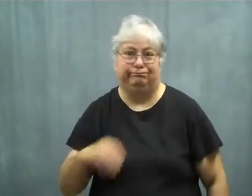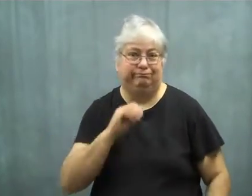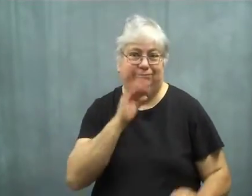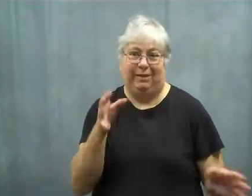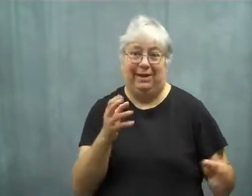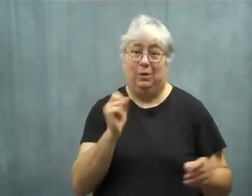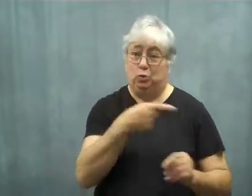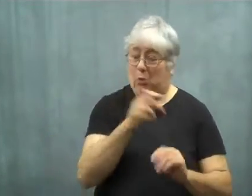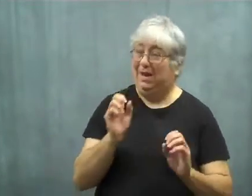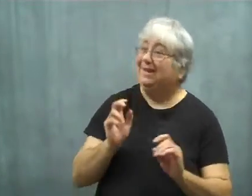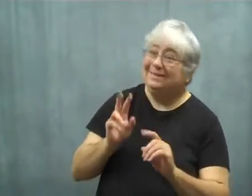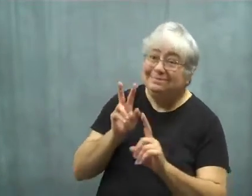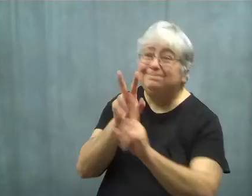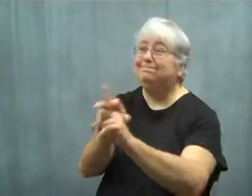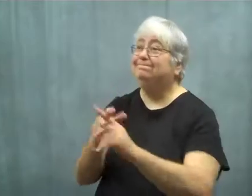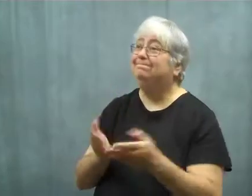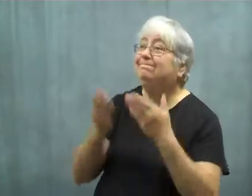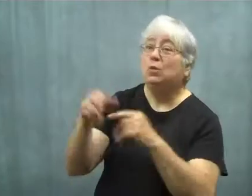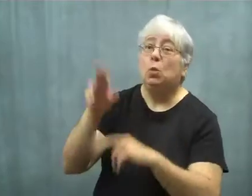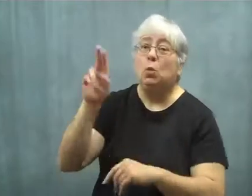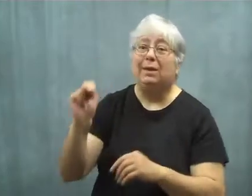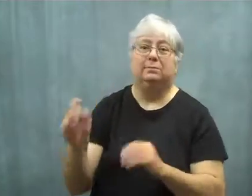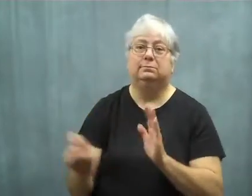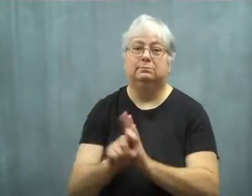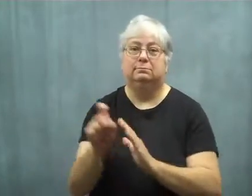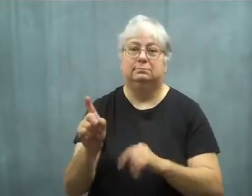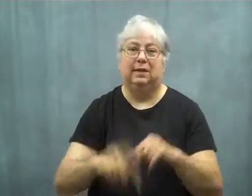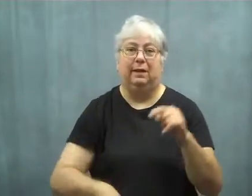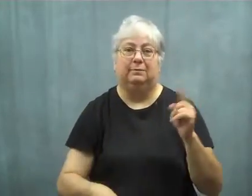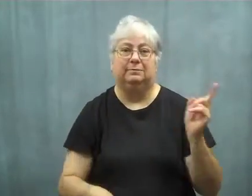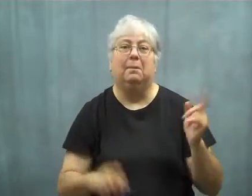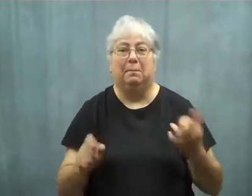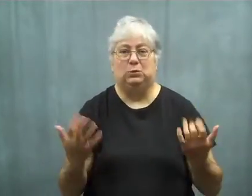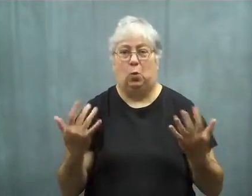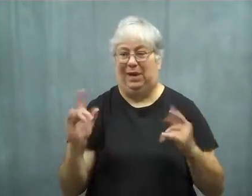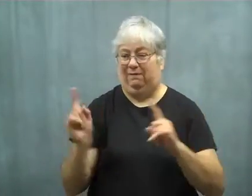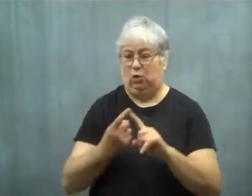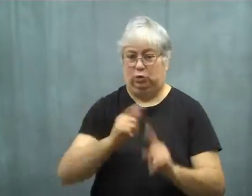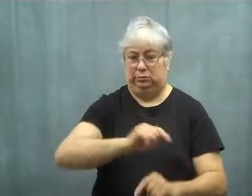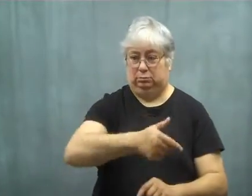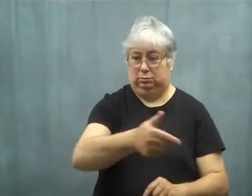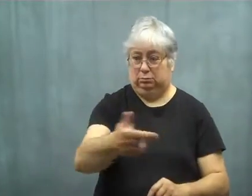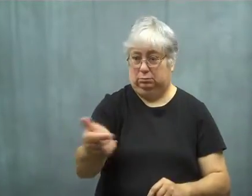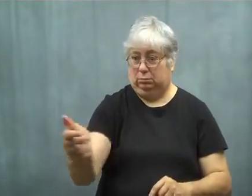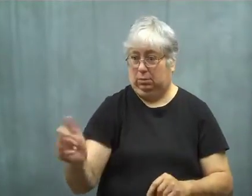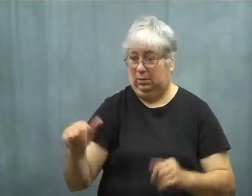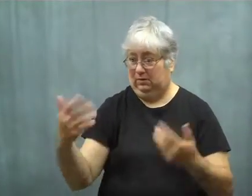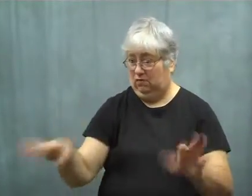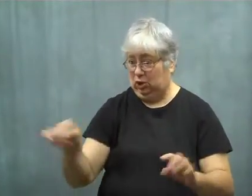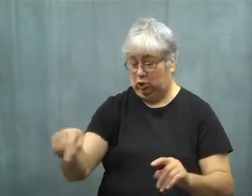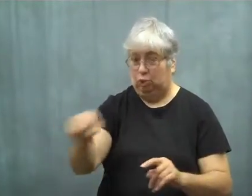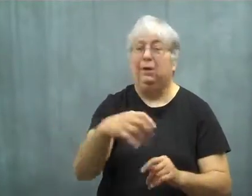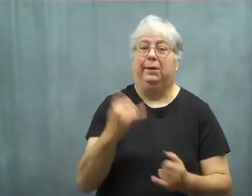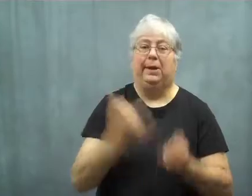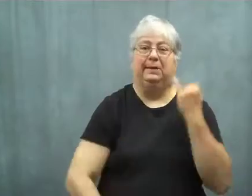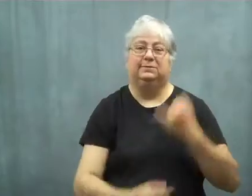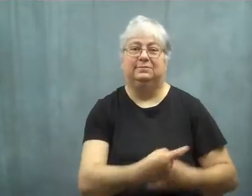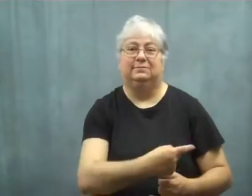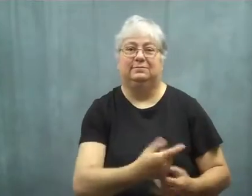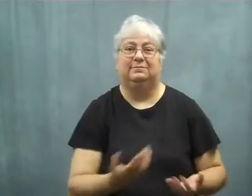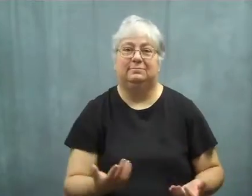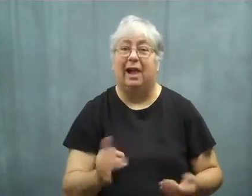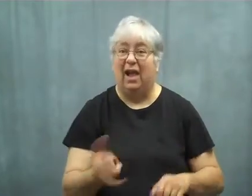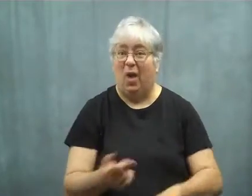It can't petition for rights to the sea beyond its borders.